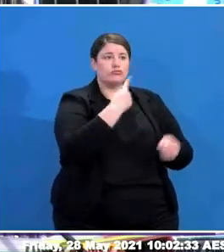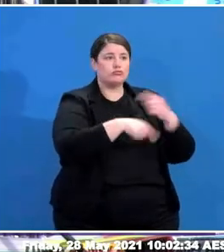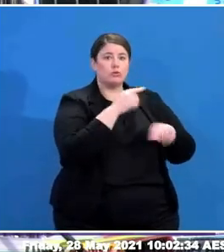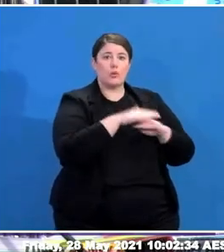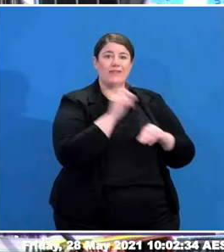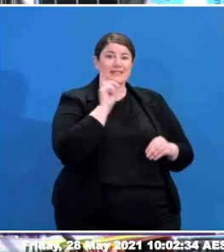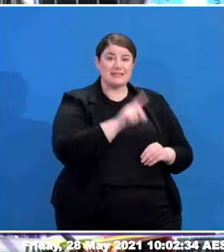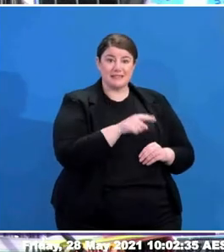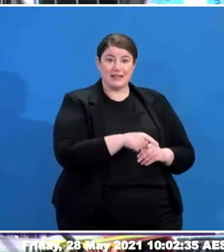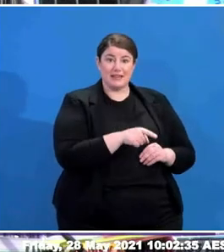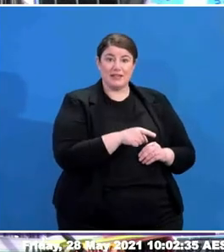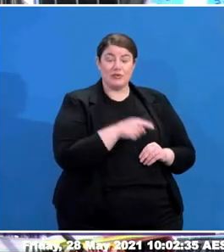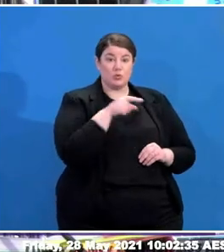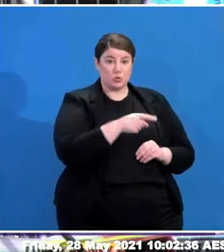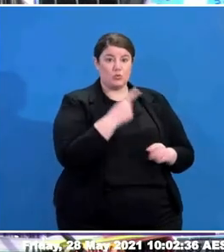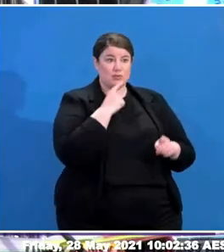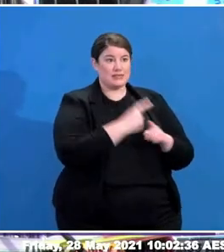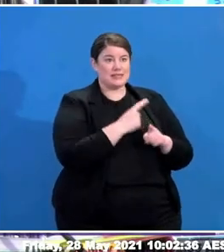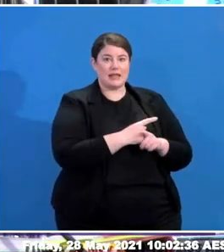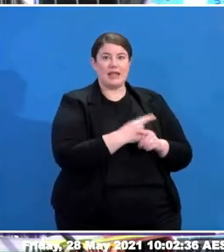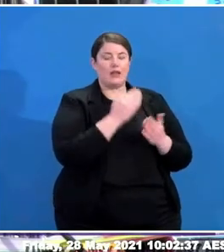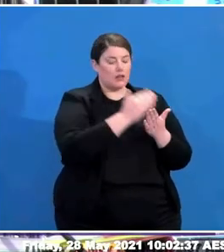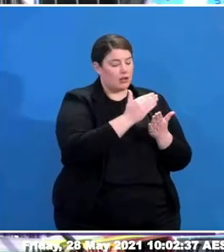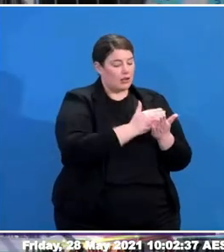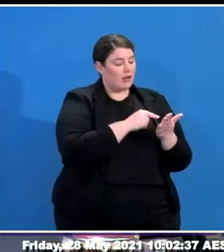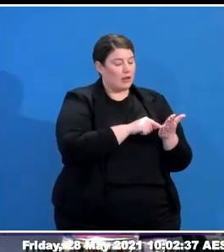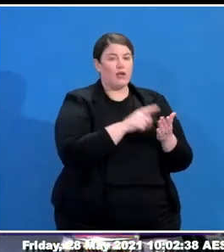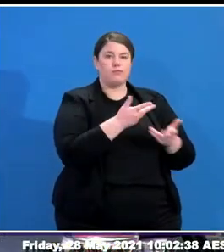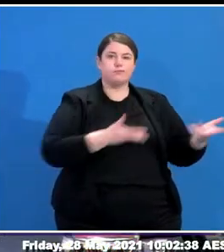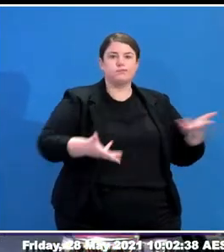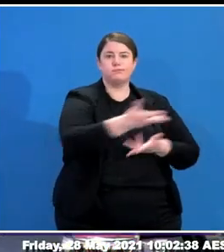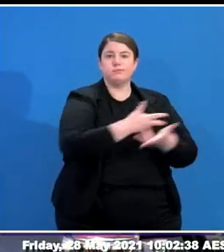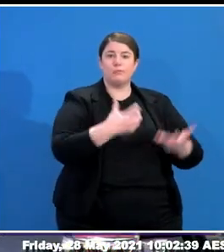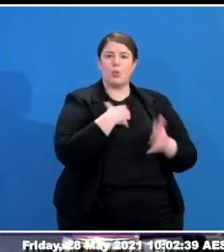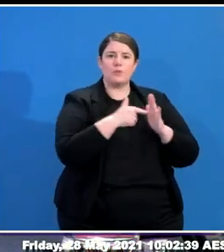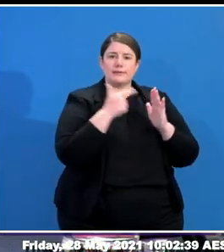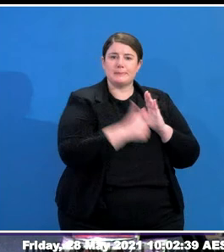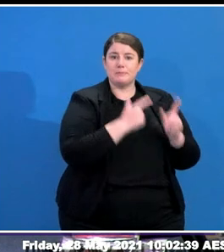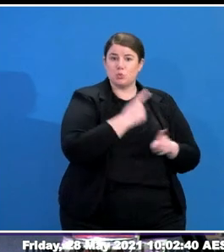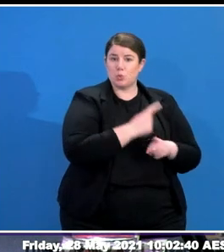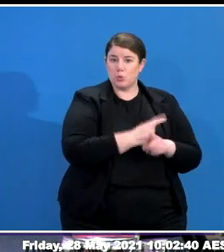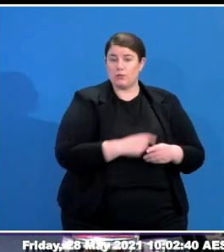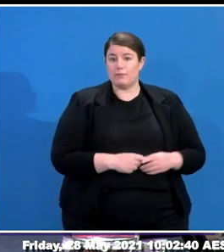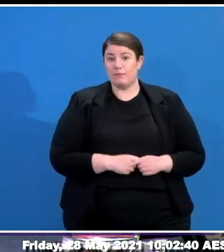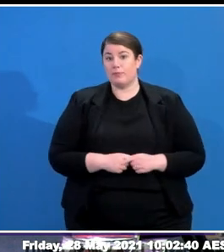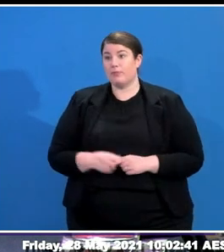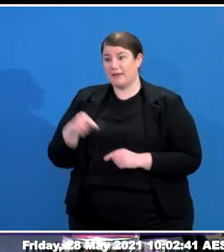yesterday where you said there was a more fulsome discussion? I believe so, if these are the minutes from Sunnyfield of 22